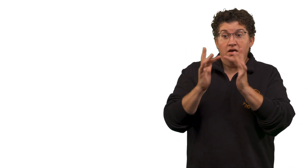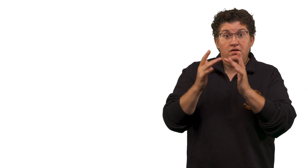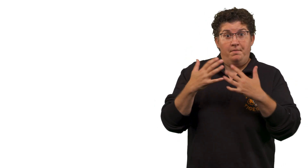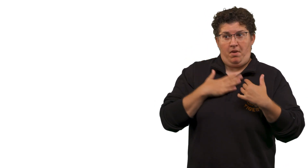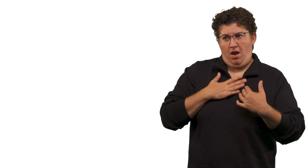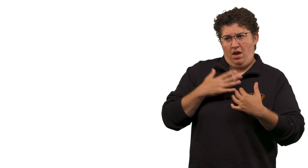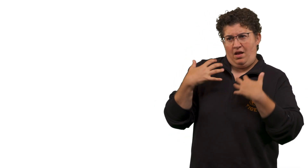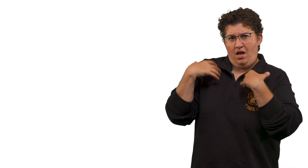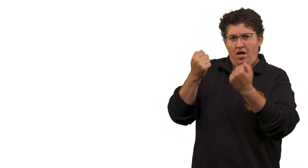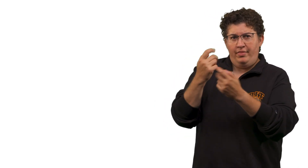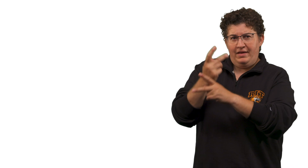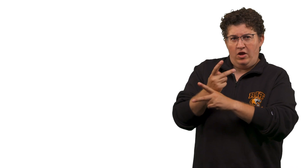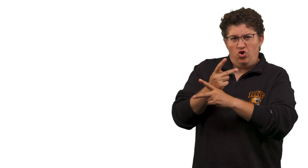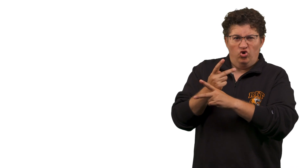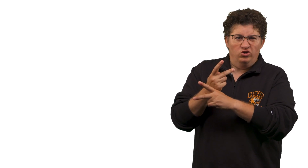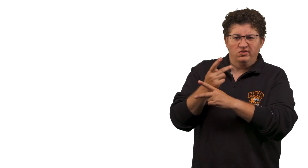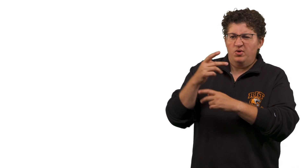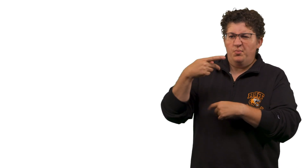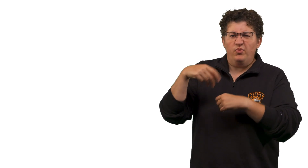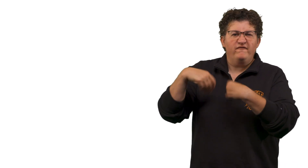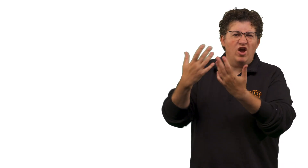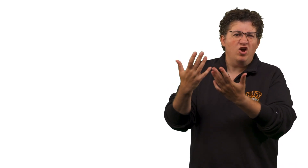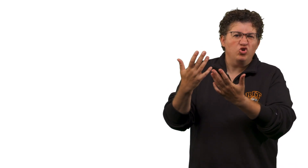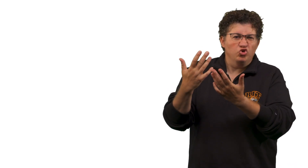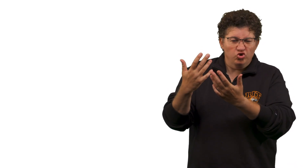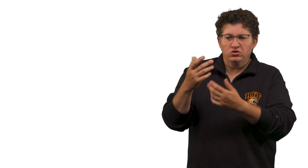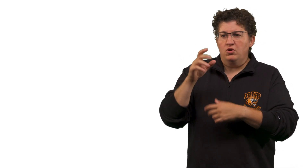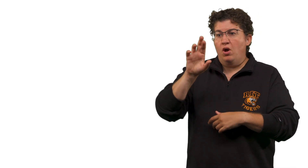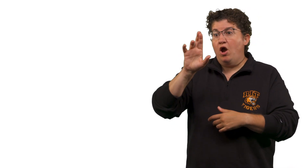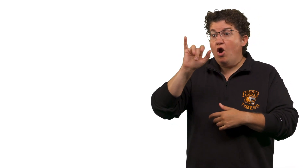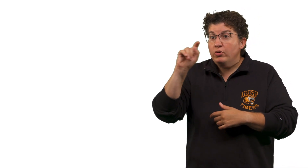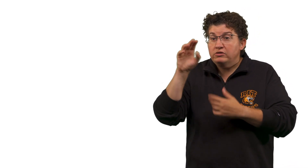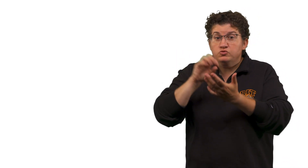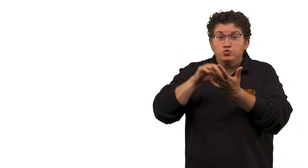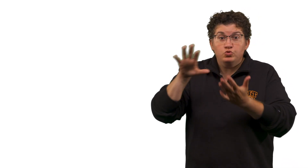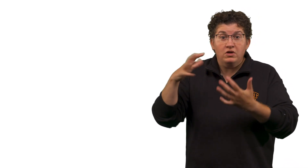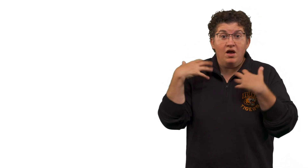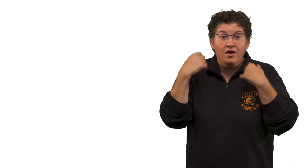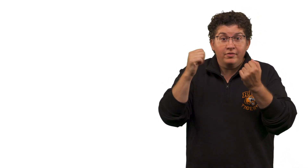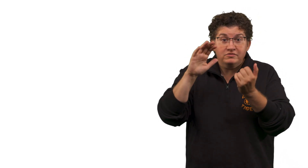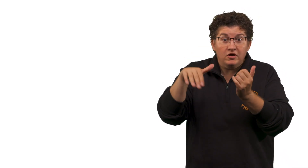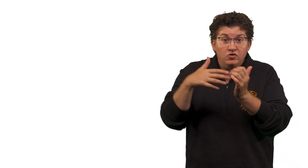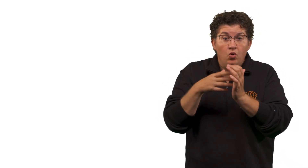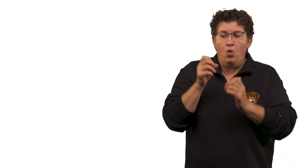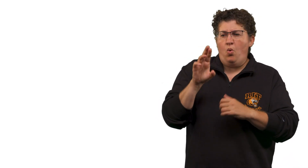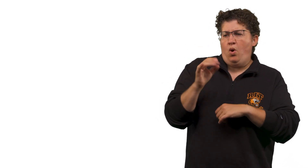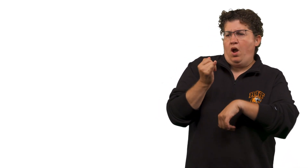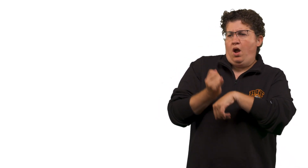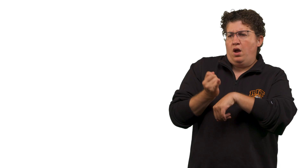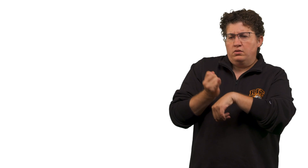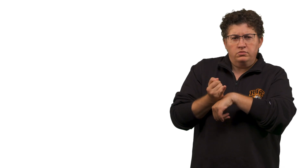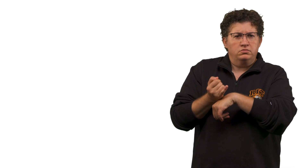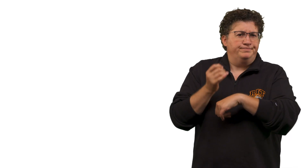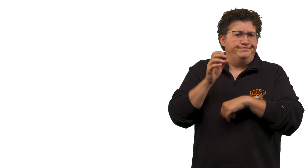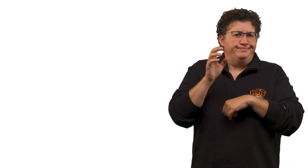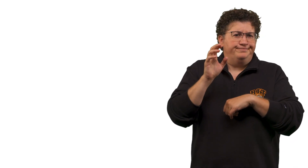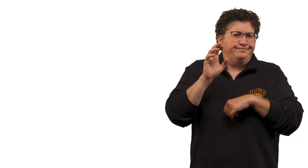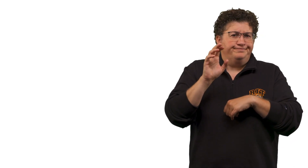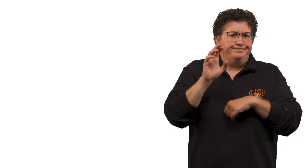contacting my health care provider, the RIT Student Health Center,